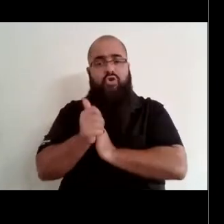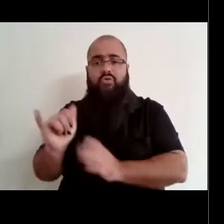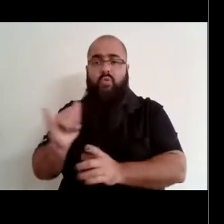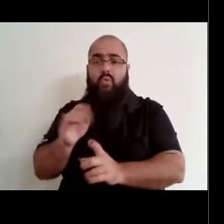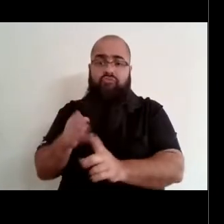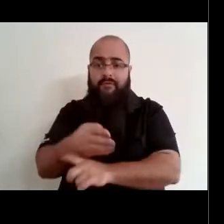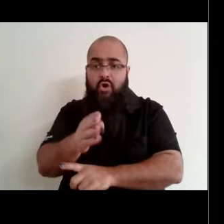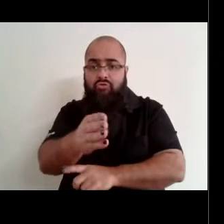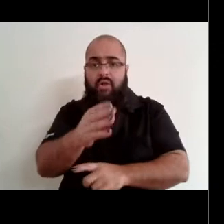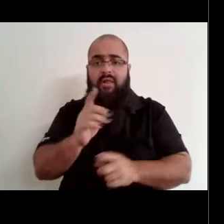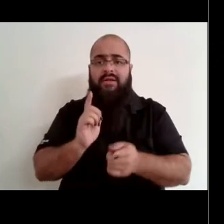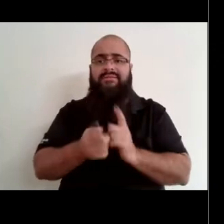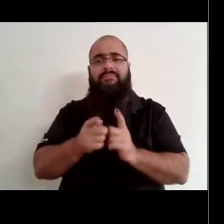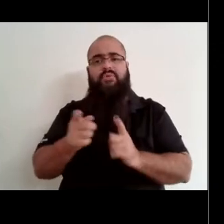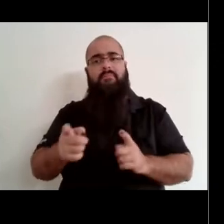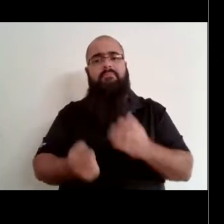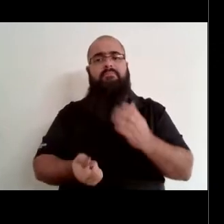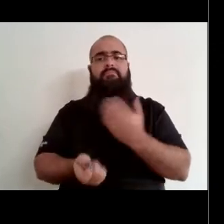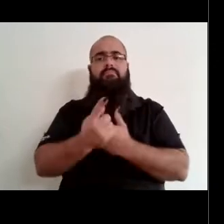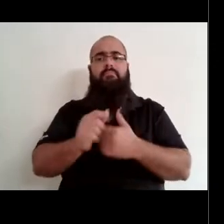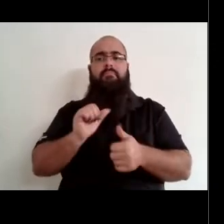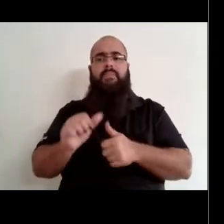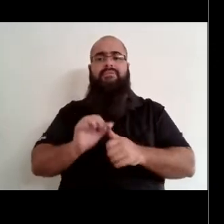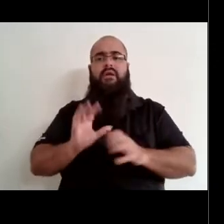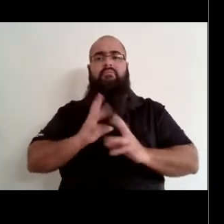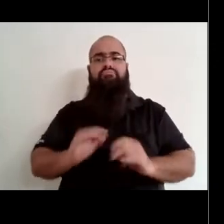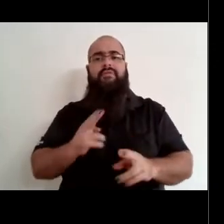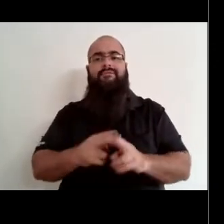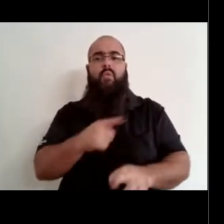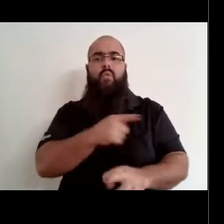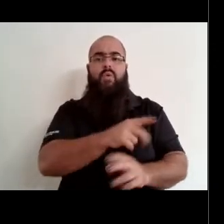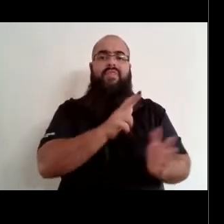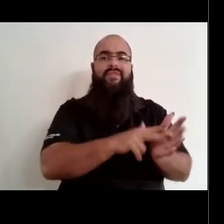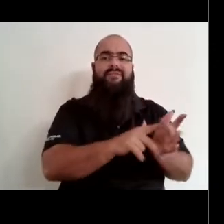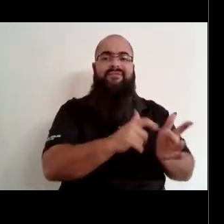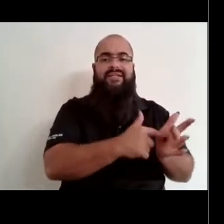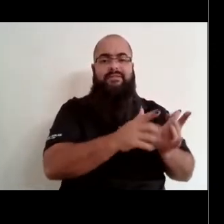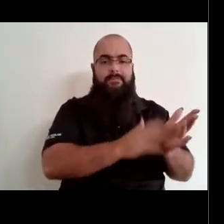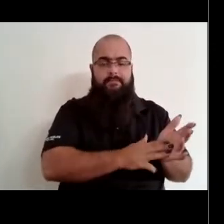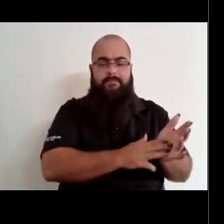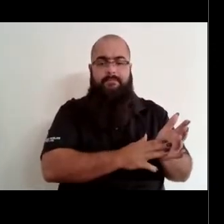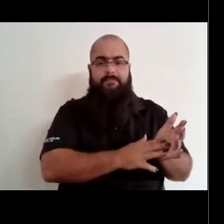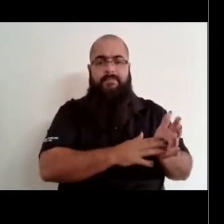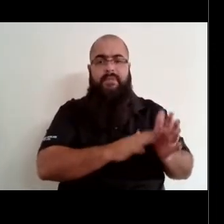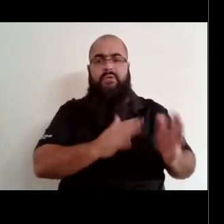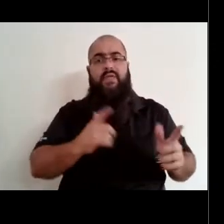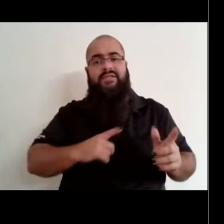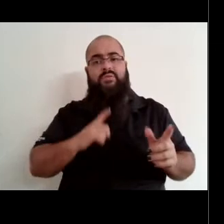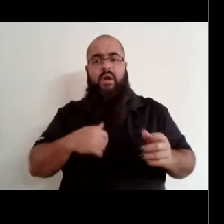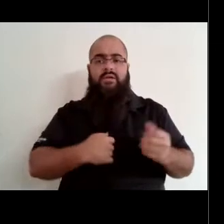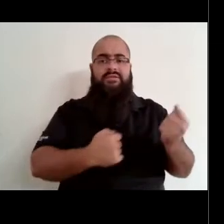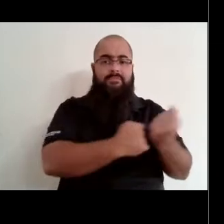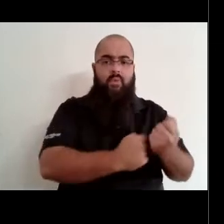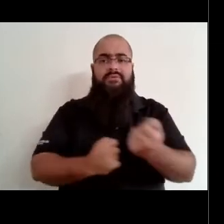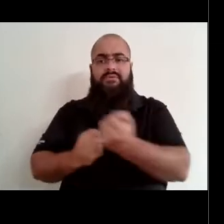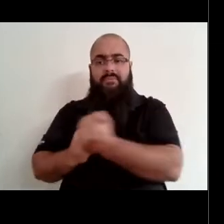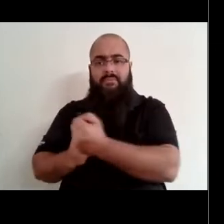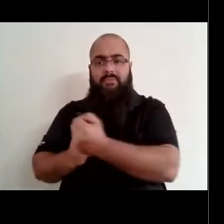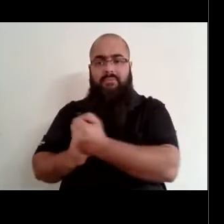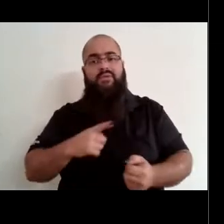We provide practical assistance for clients with process. Like Fiona was talking about before, we can help with Legal Aid applications.